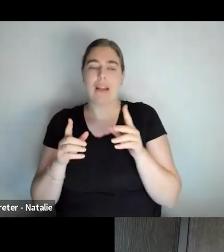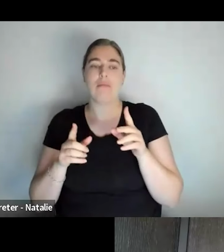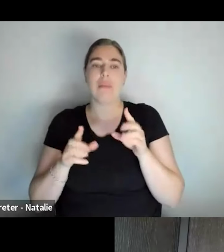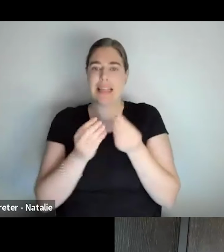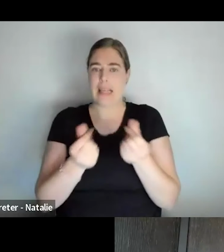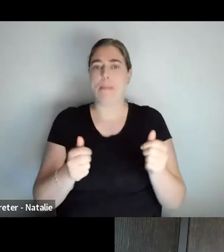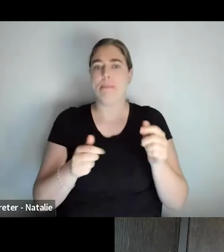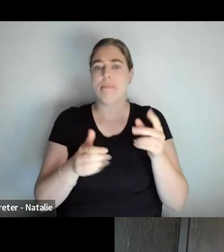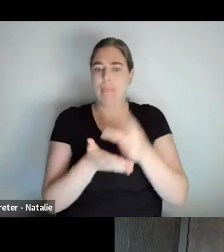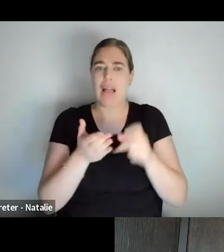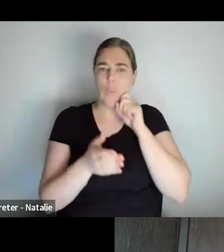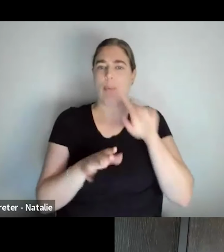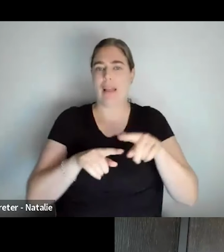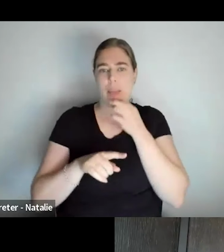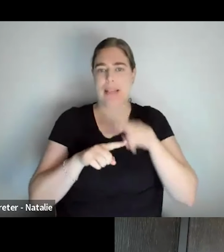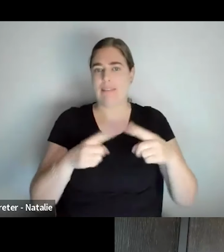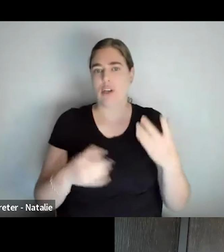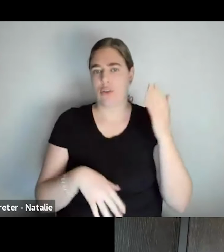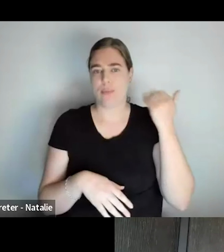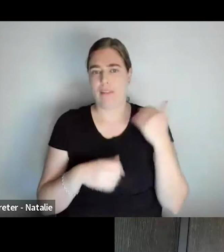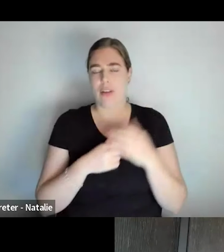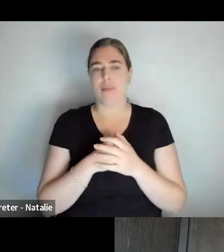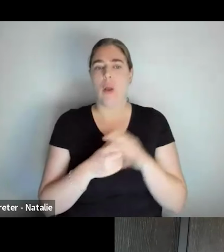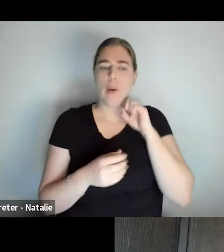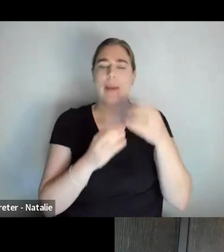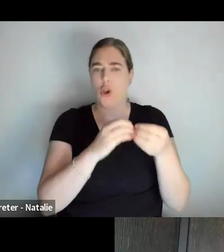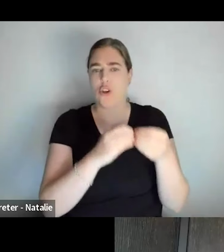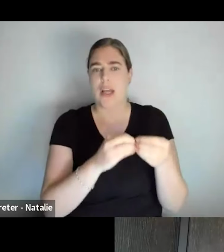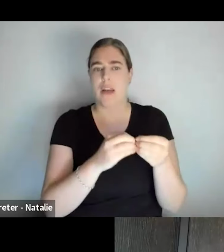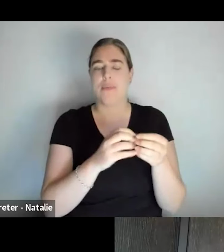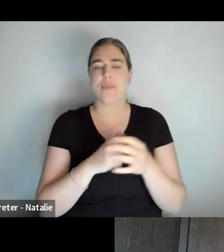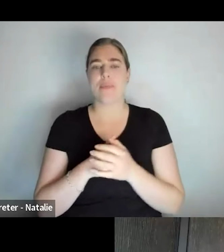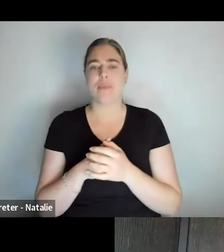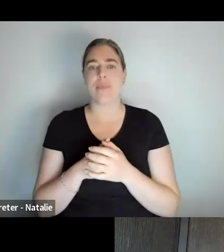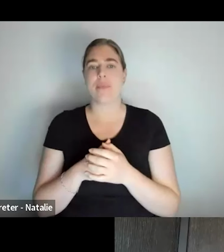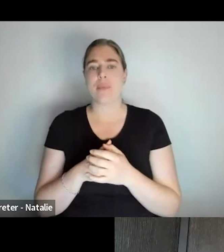That would be working on developing that standard template over the coming months.